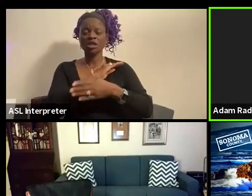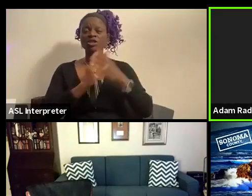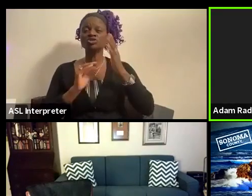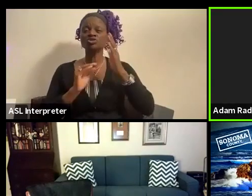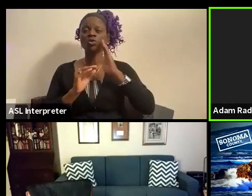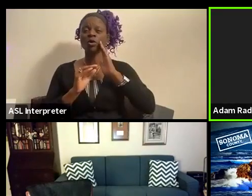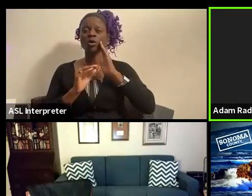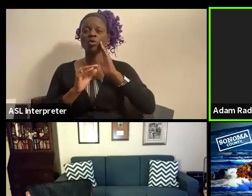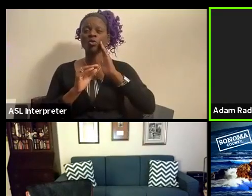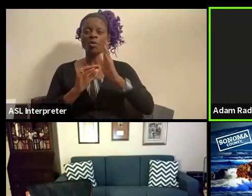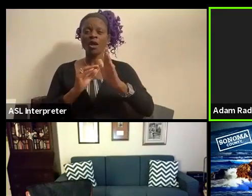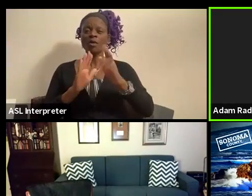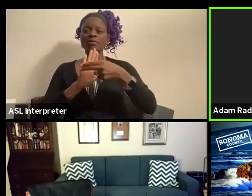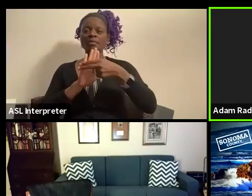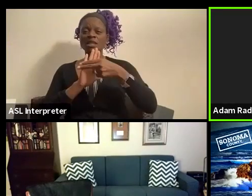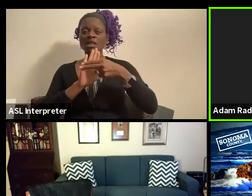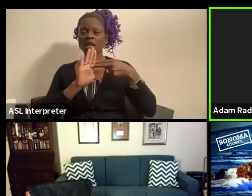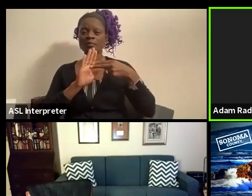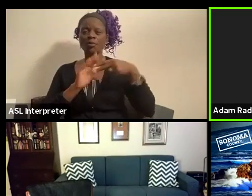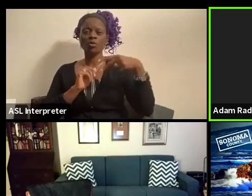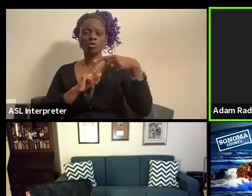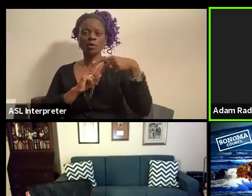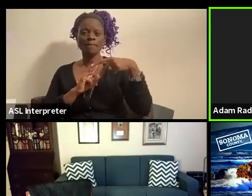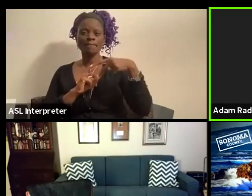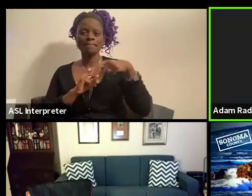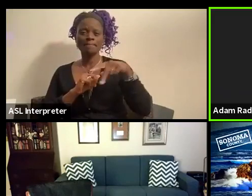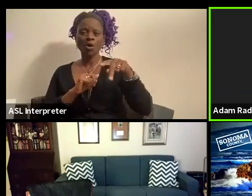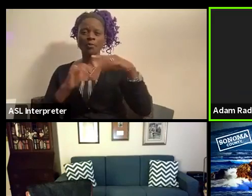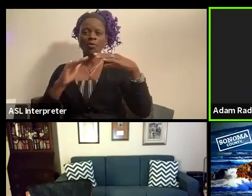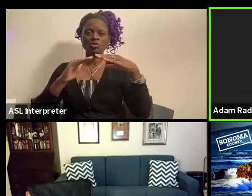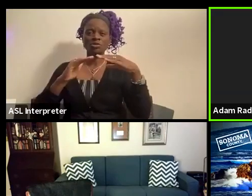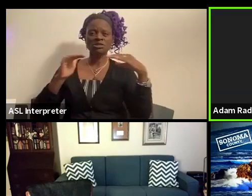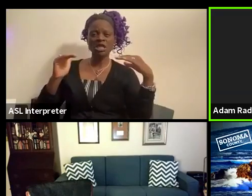likely the purple tier, which has been kind of like the experience